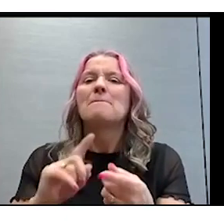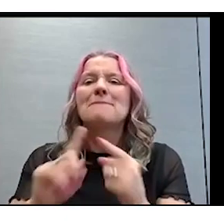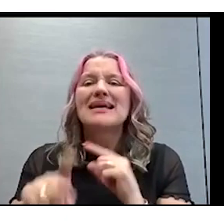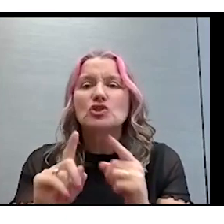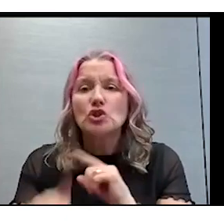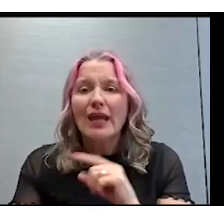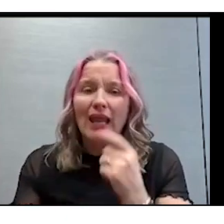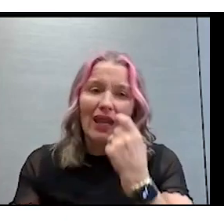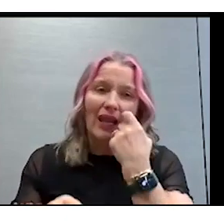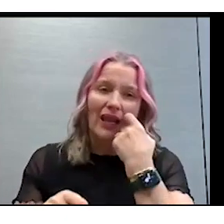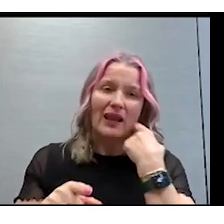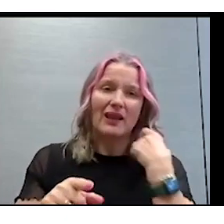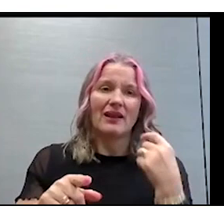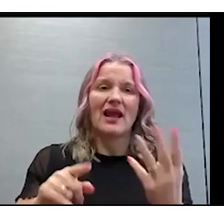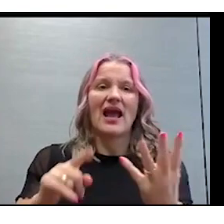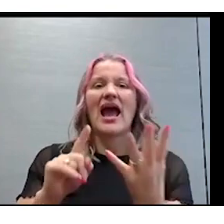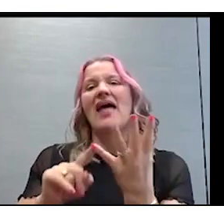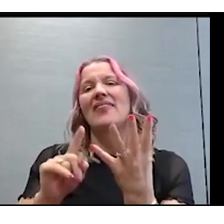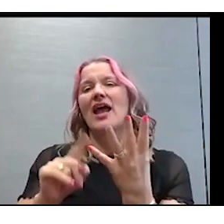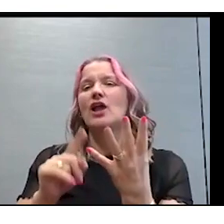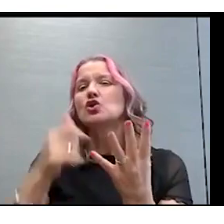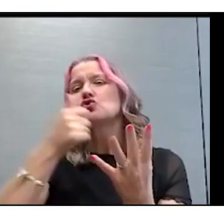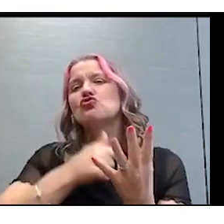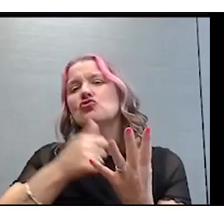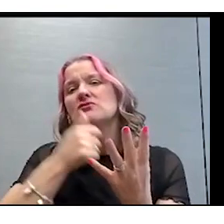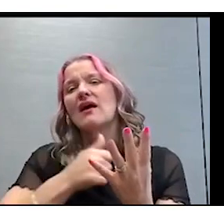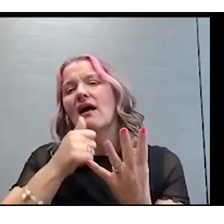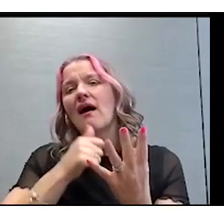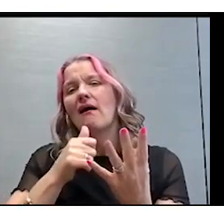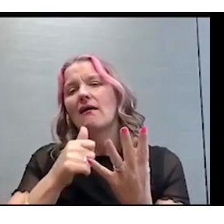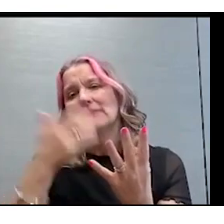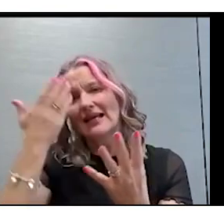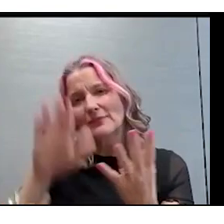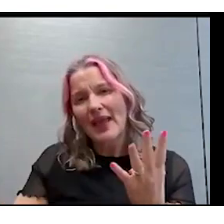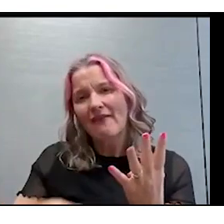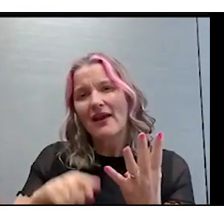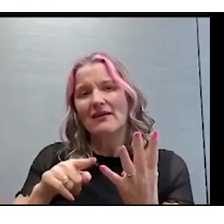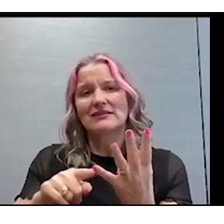And then finally, you have the user experience. So UXUI, how do you ensure that you have all of